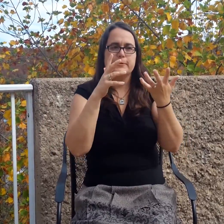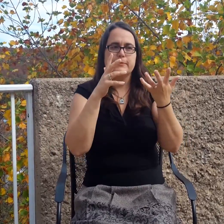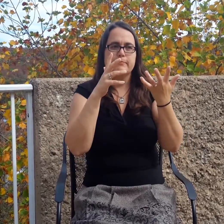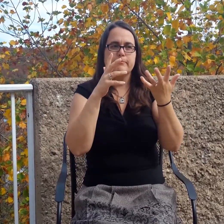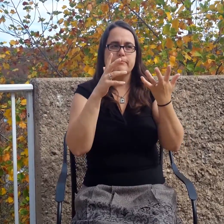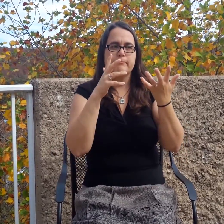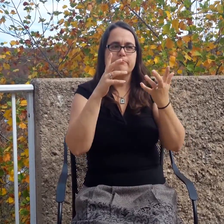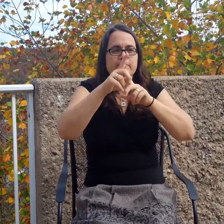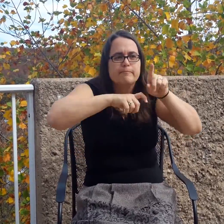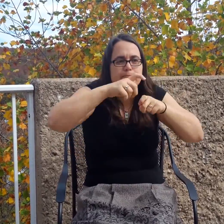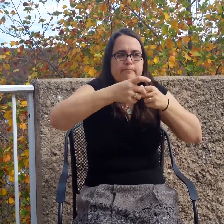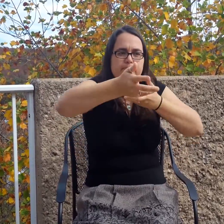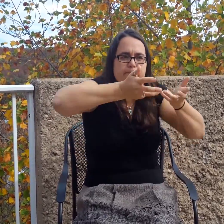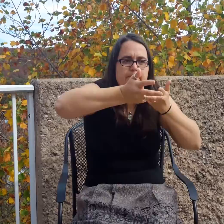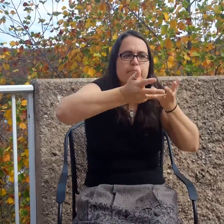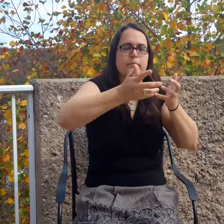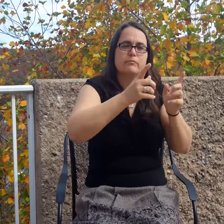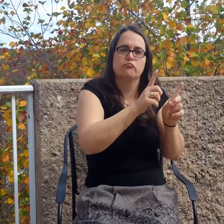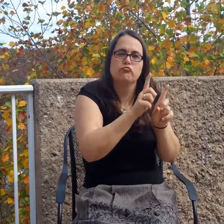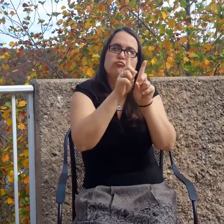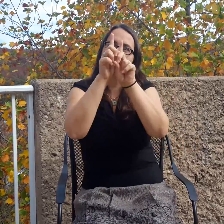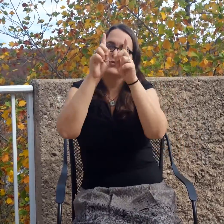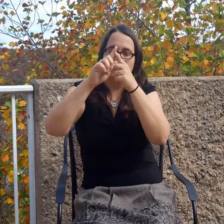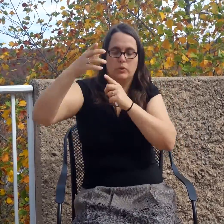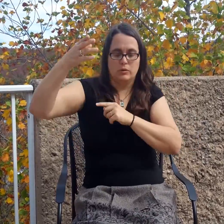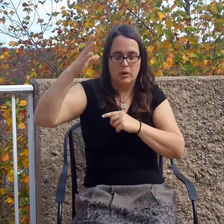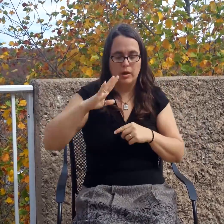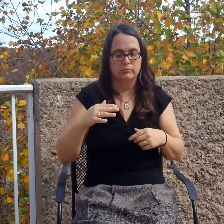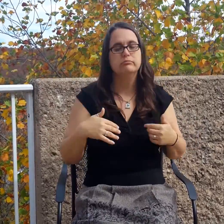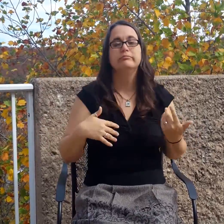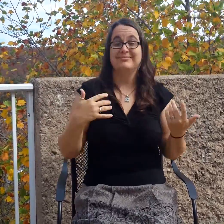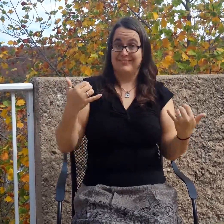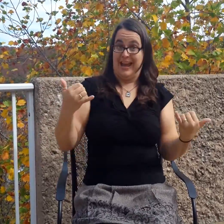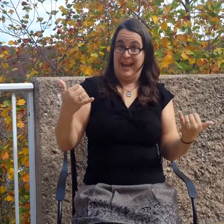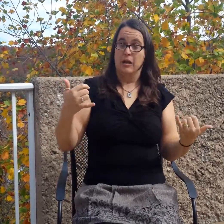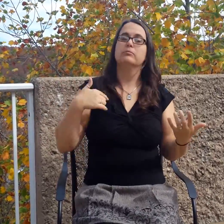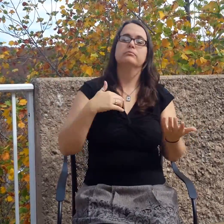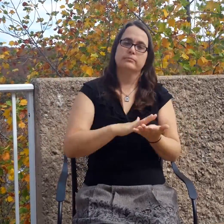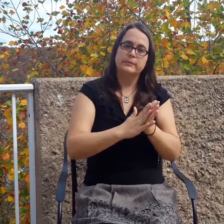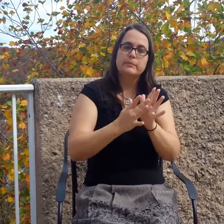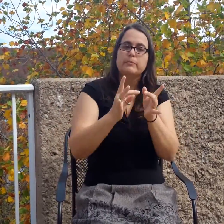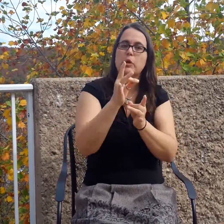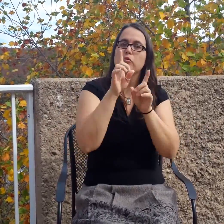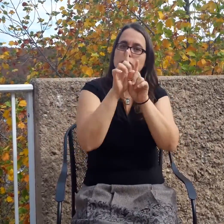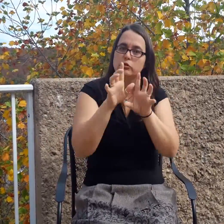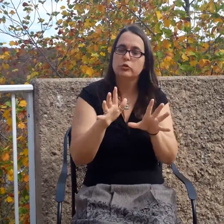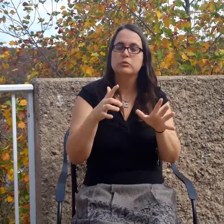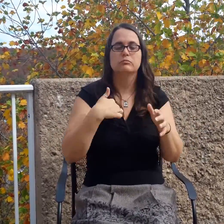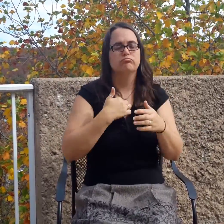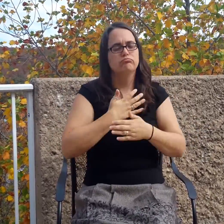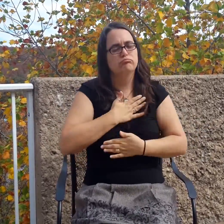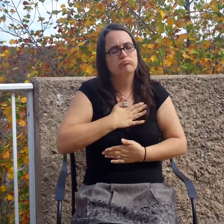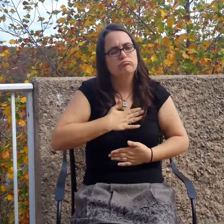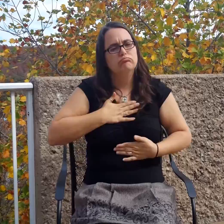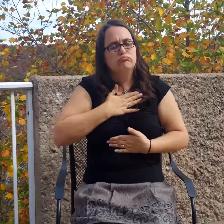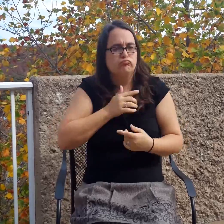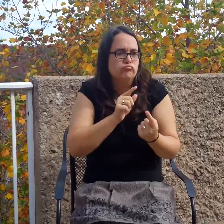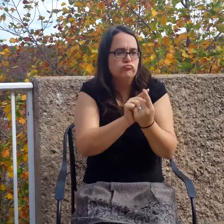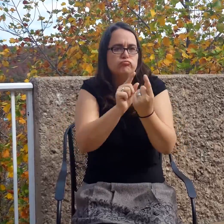how to ask questions to draw out good answers to draw people closer to God. And so now I've become a spiritual director,